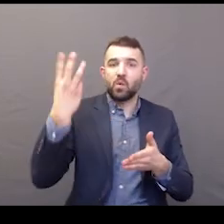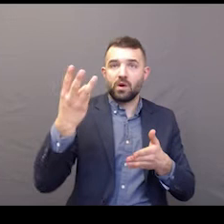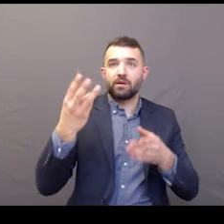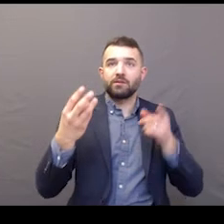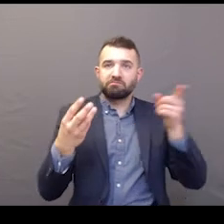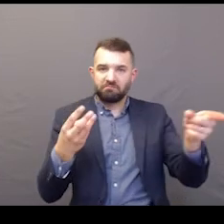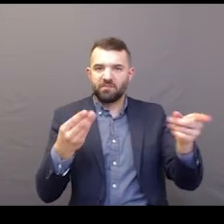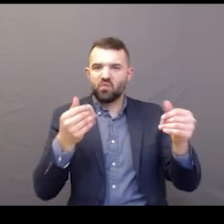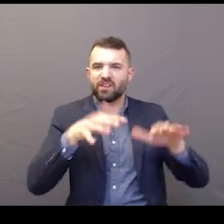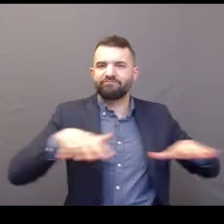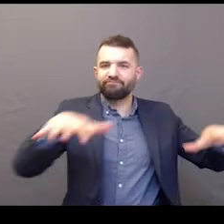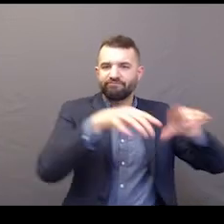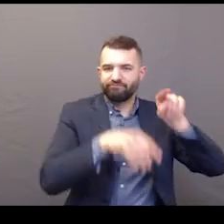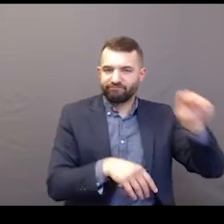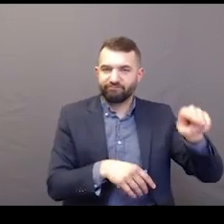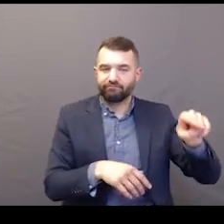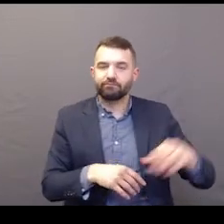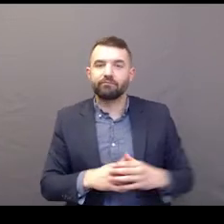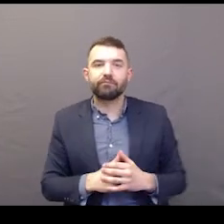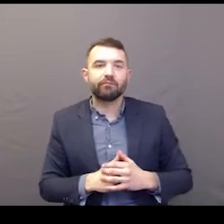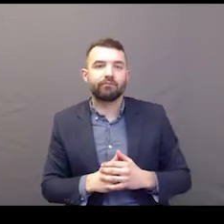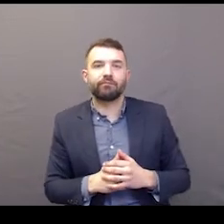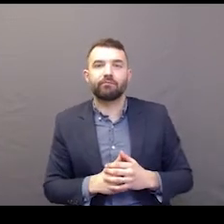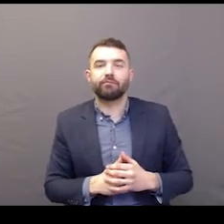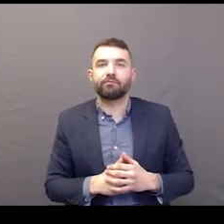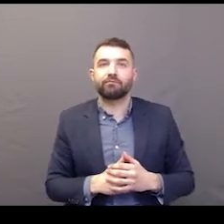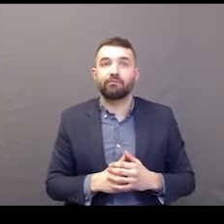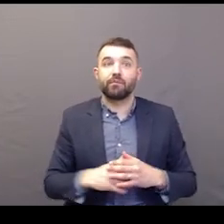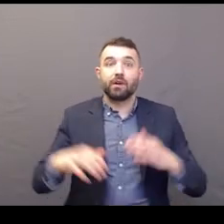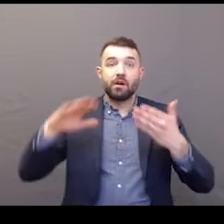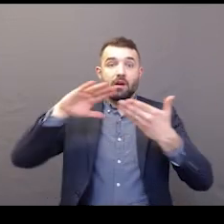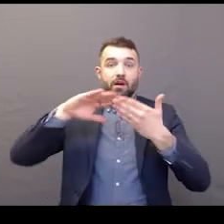Community Transit and Metro will serve most of these stations. Community Transit is